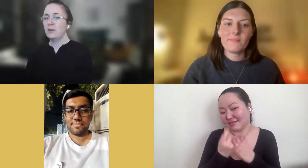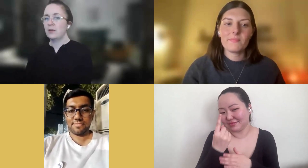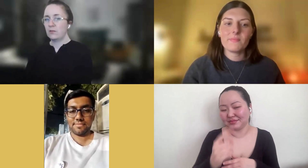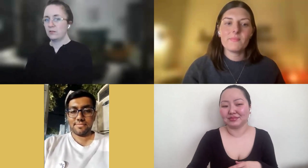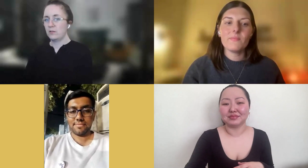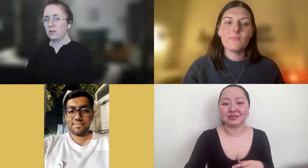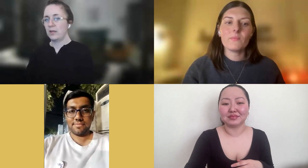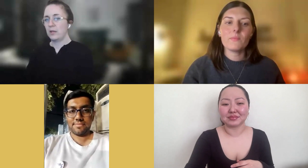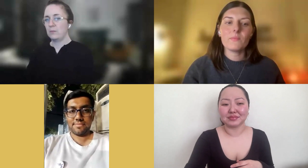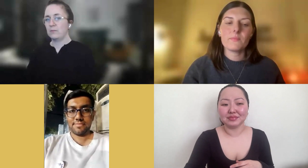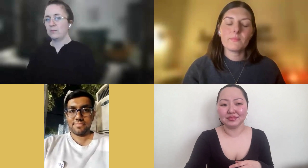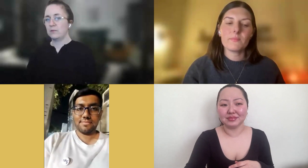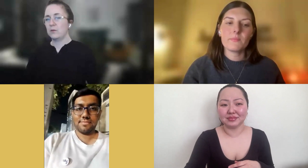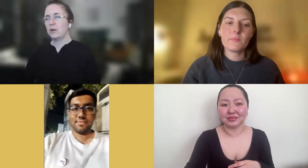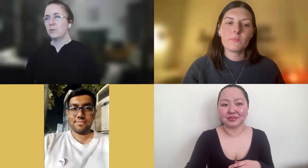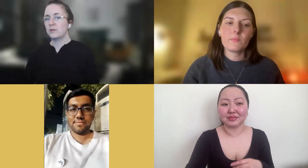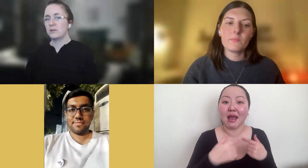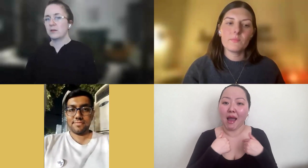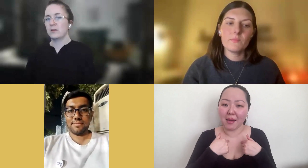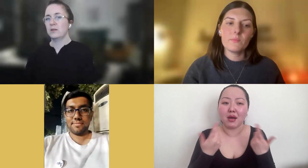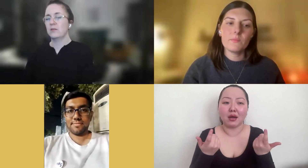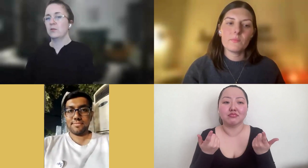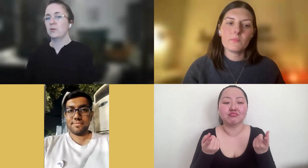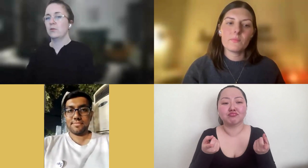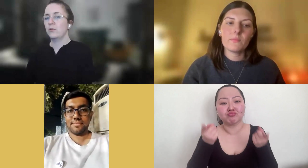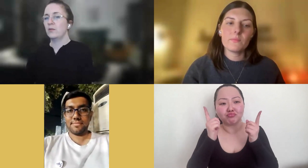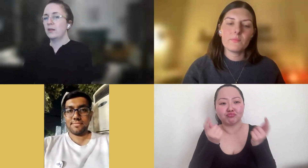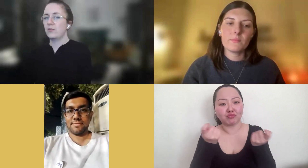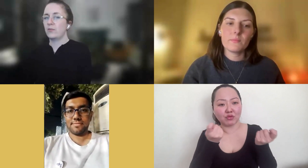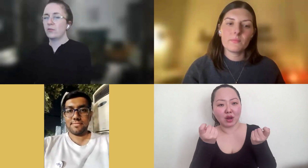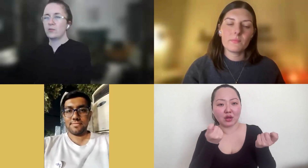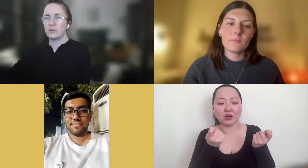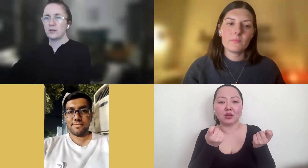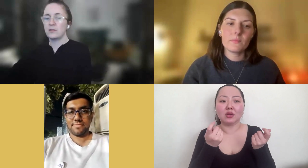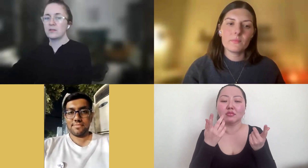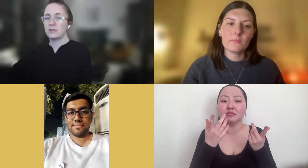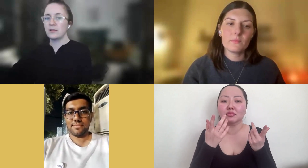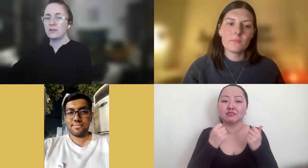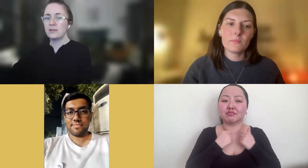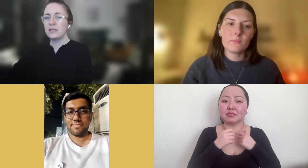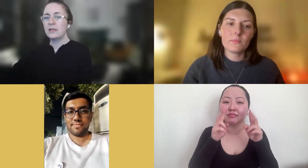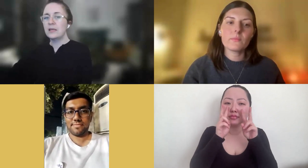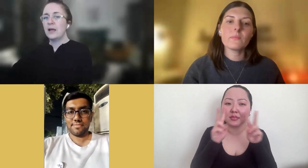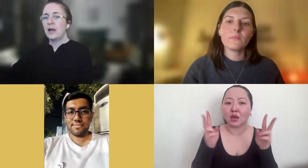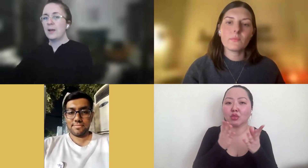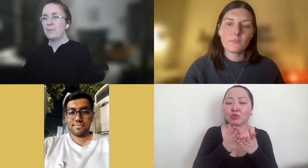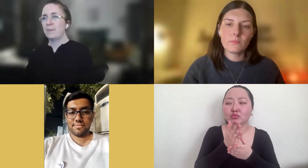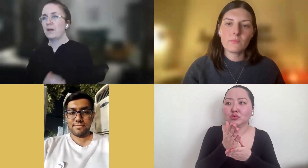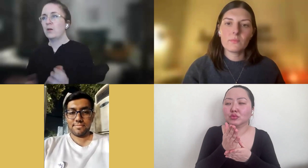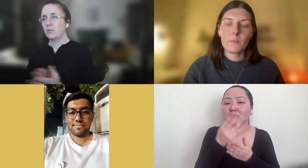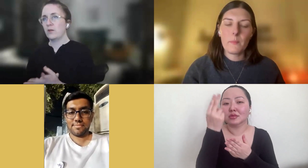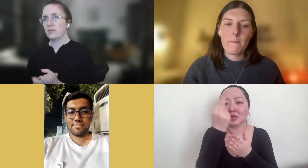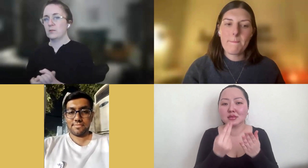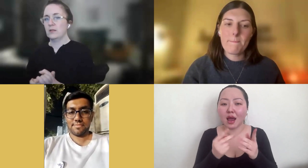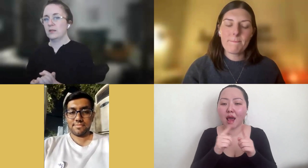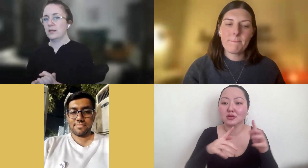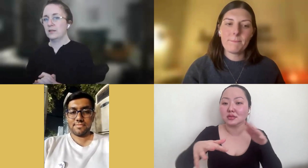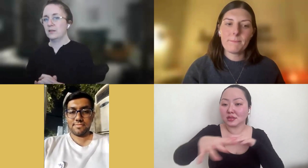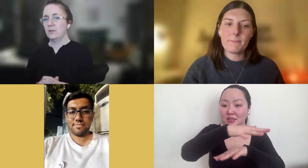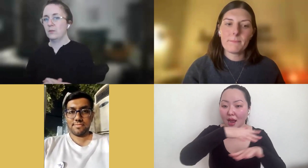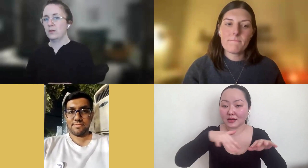I m a curator who comes to design through the lens of design and society, a lot of focus of my work